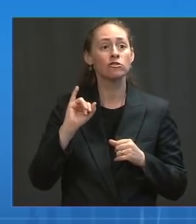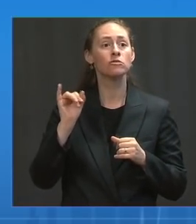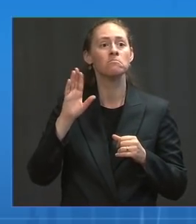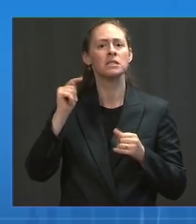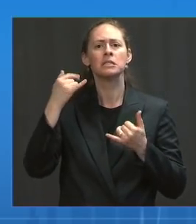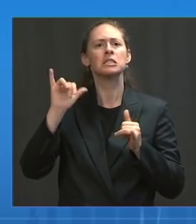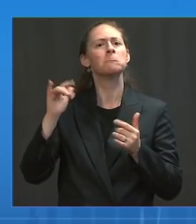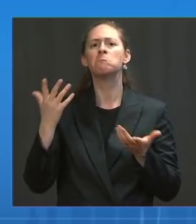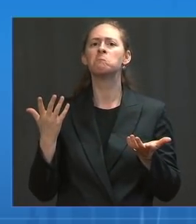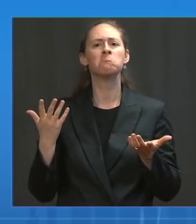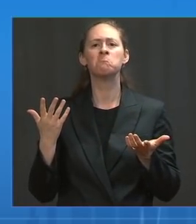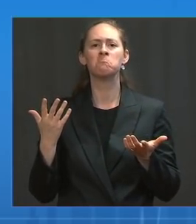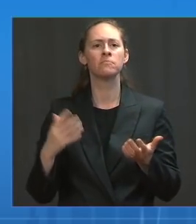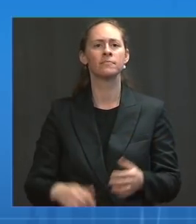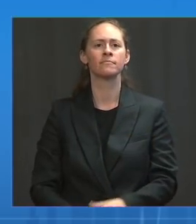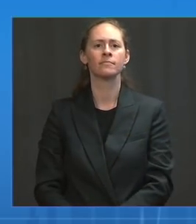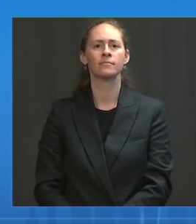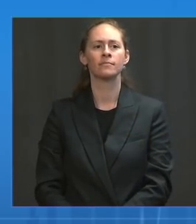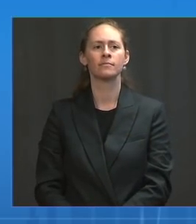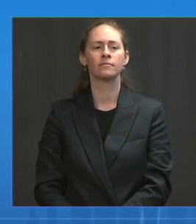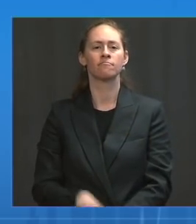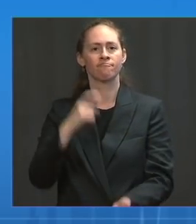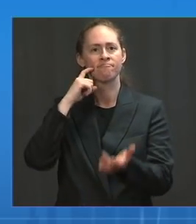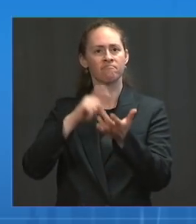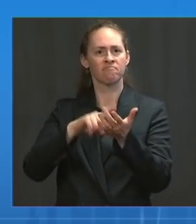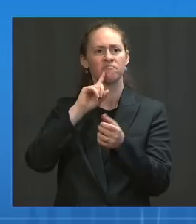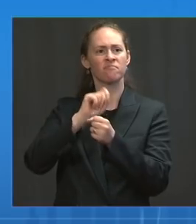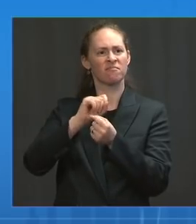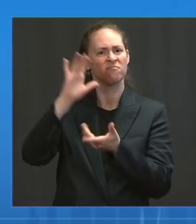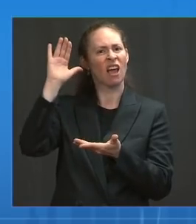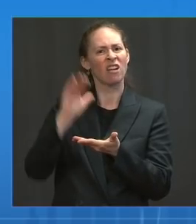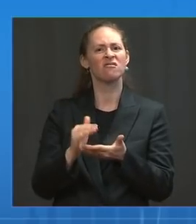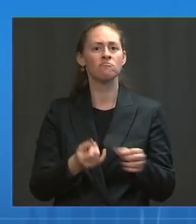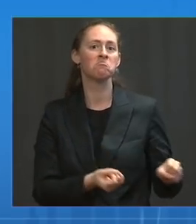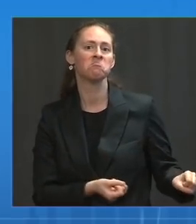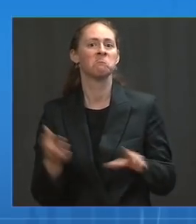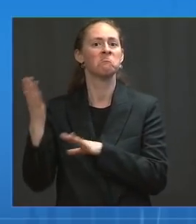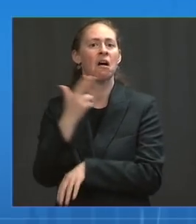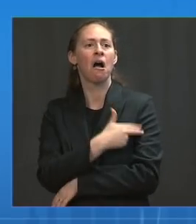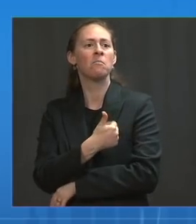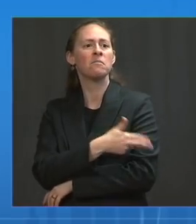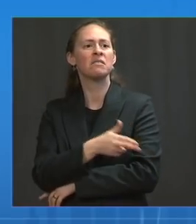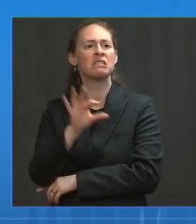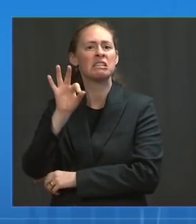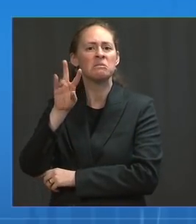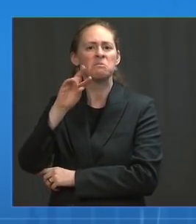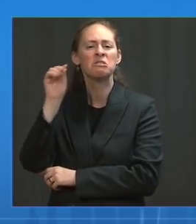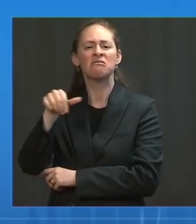92 percent effective against hospitalization from the Delta variant. Next slide.